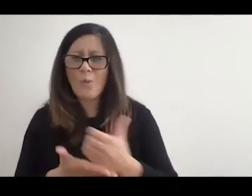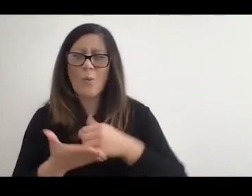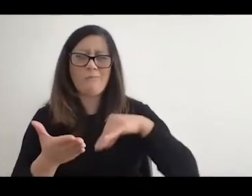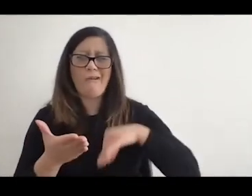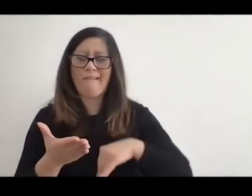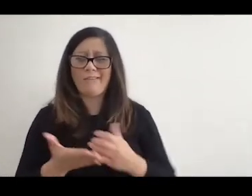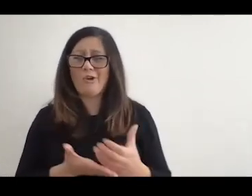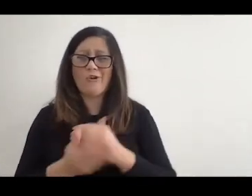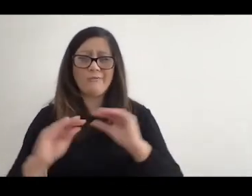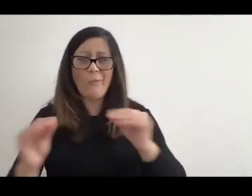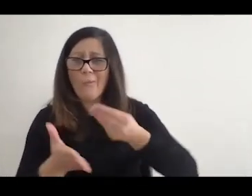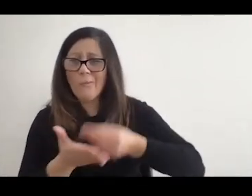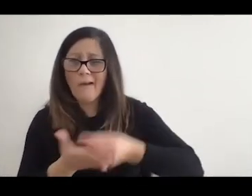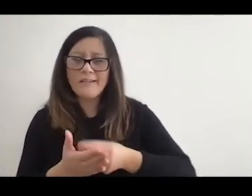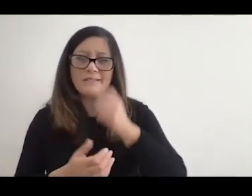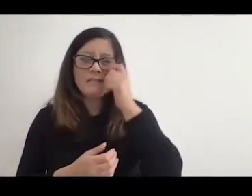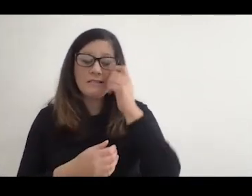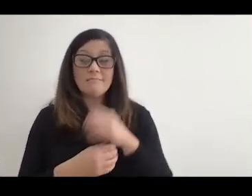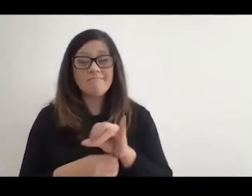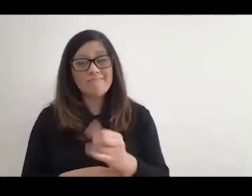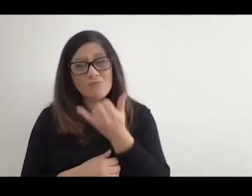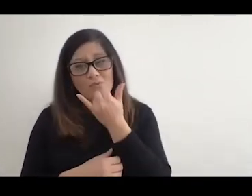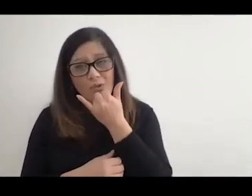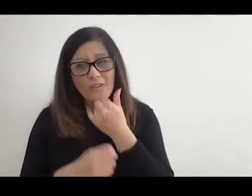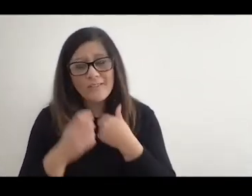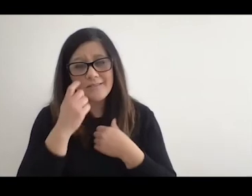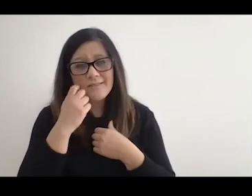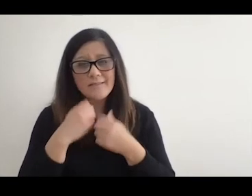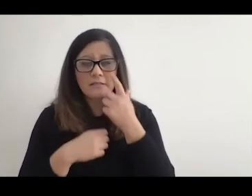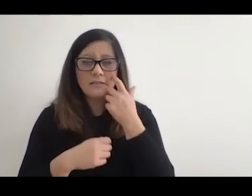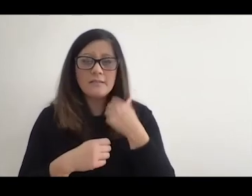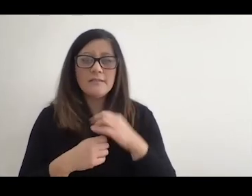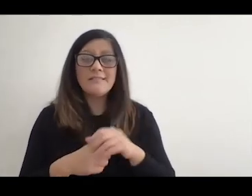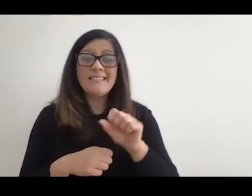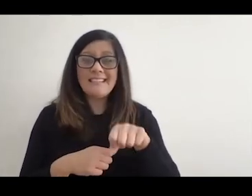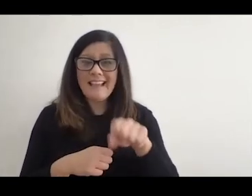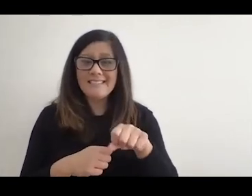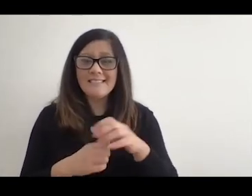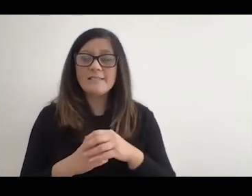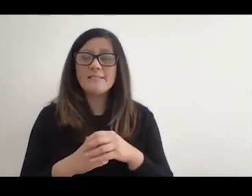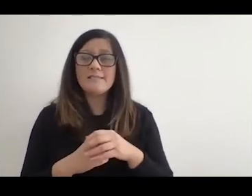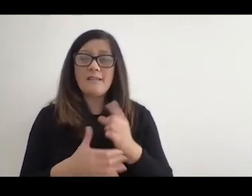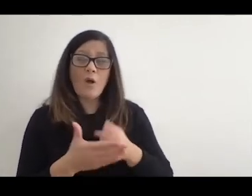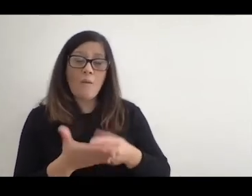Also wrong, yes it is great for the social return on investment to design for